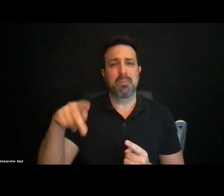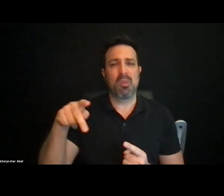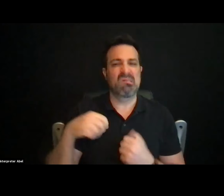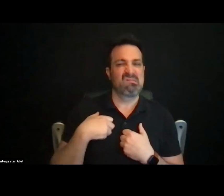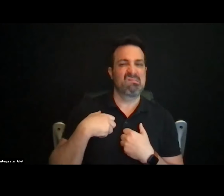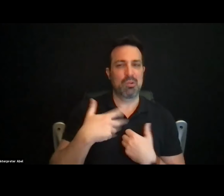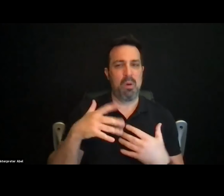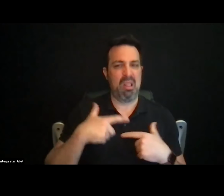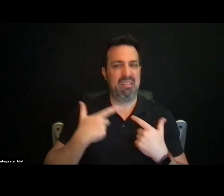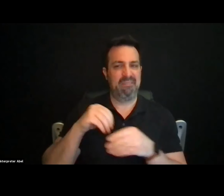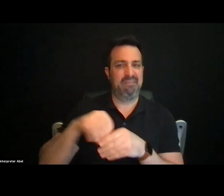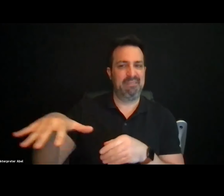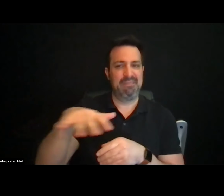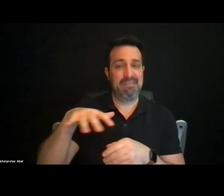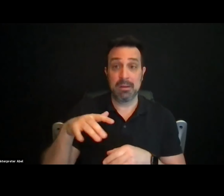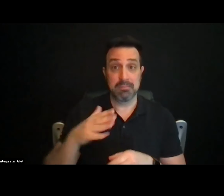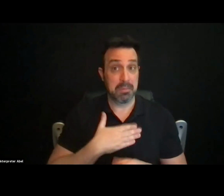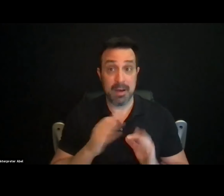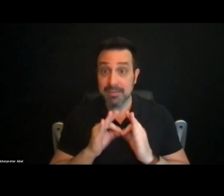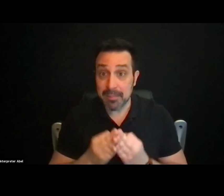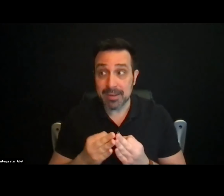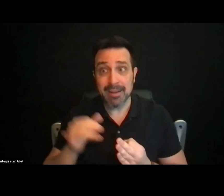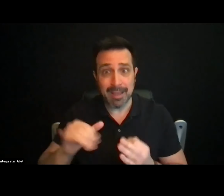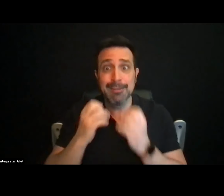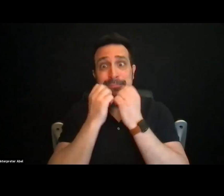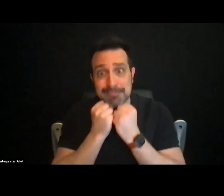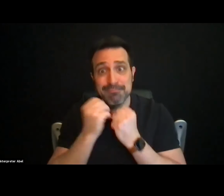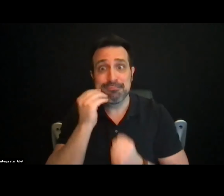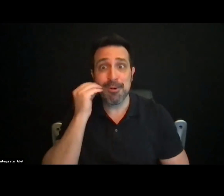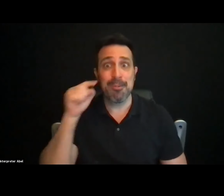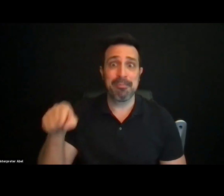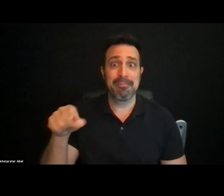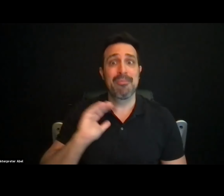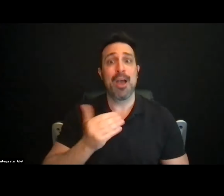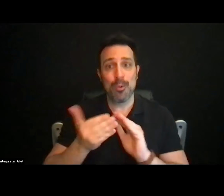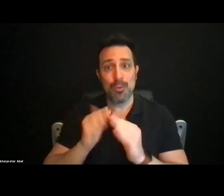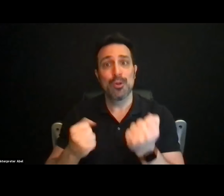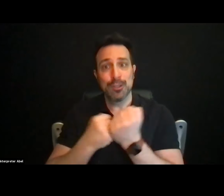and customers with diverse backgrounds, including many from the black community. At that time, some considered northeast